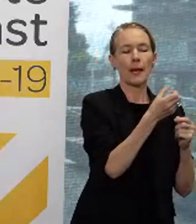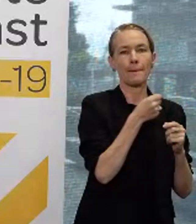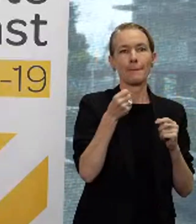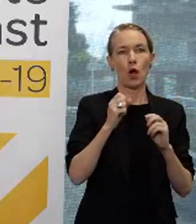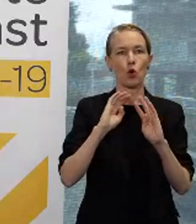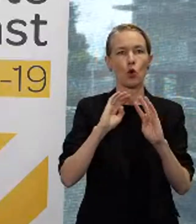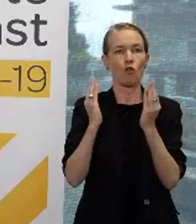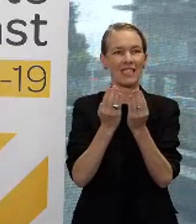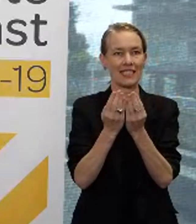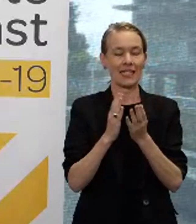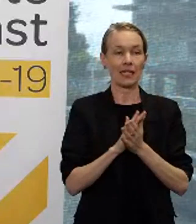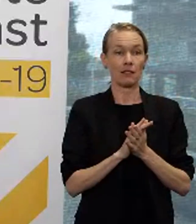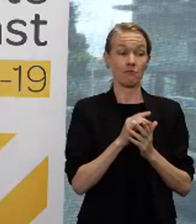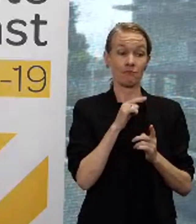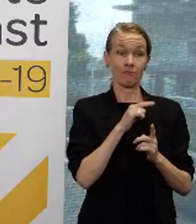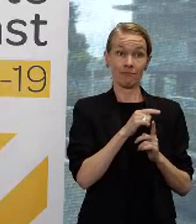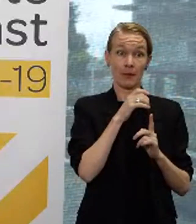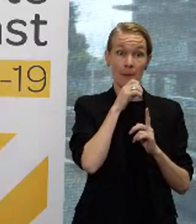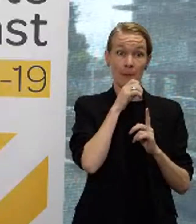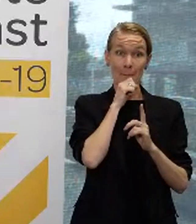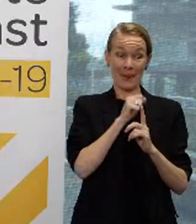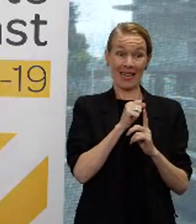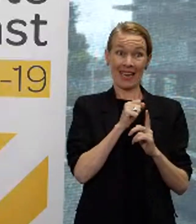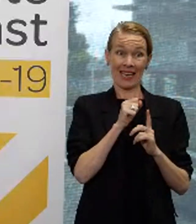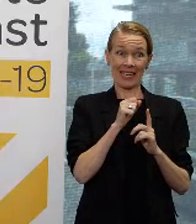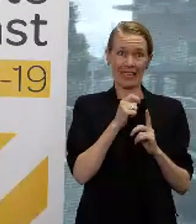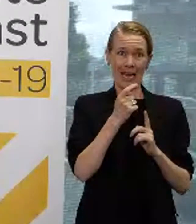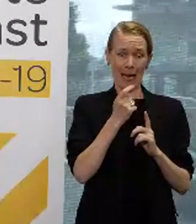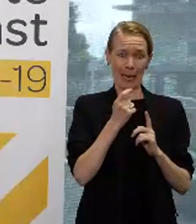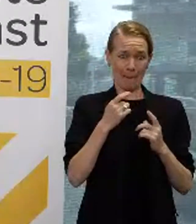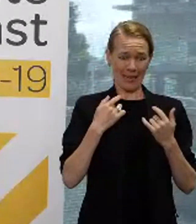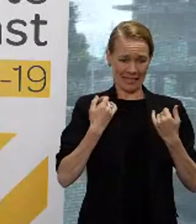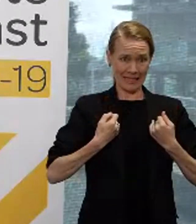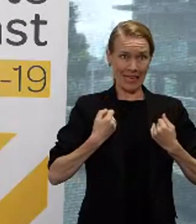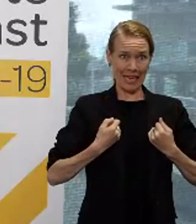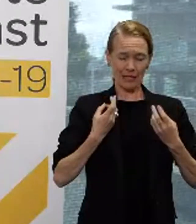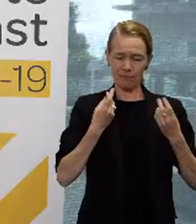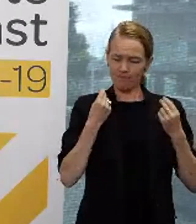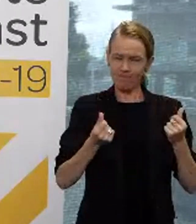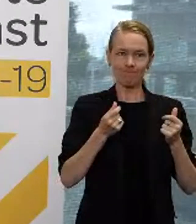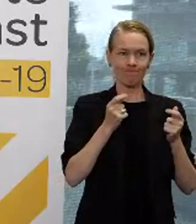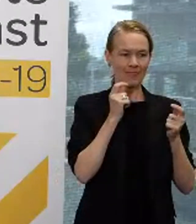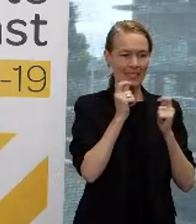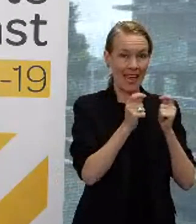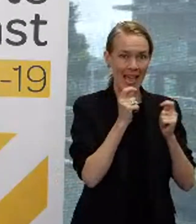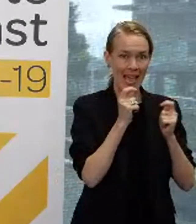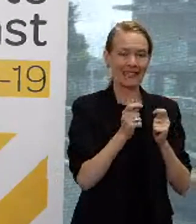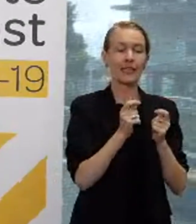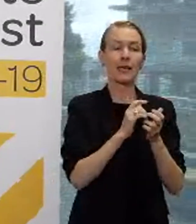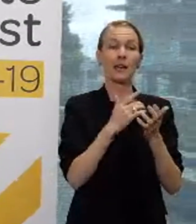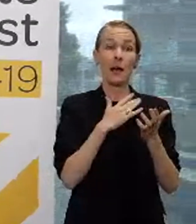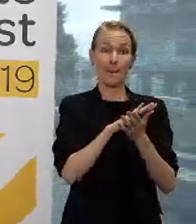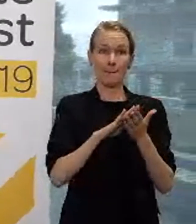after developing symptoms within the space of a few hours, we were able to identify and isolate his own close contacts